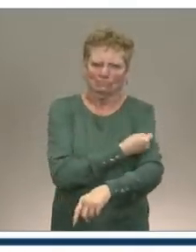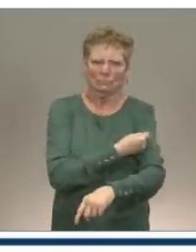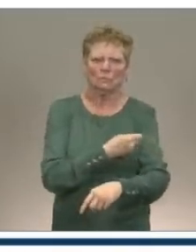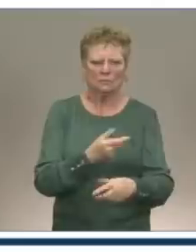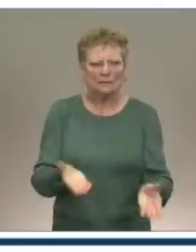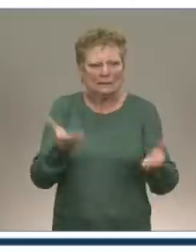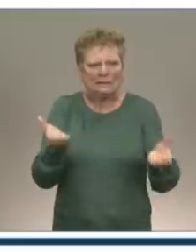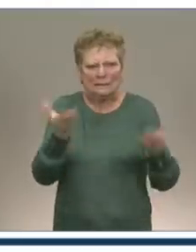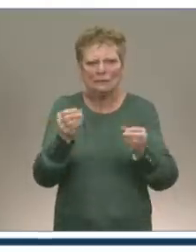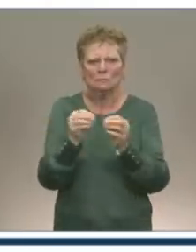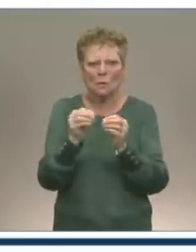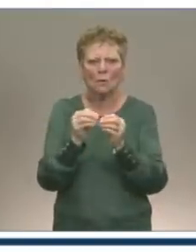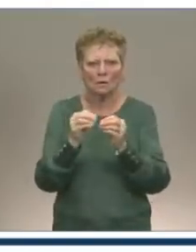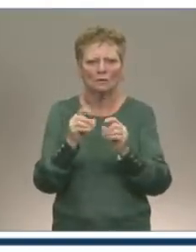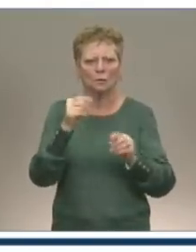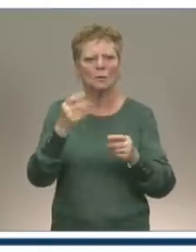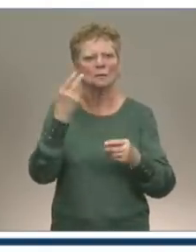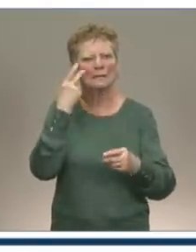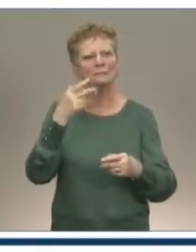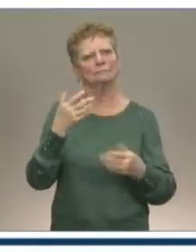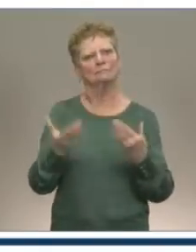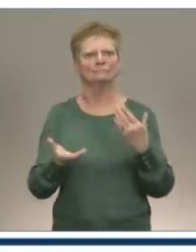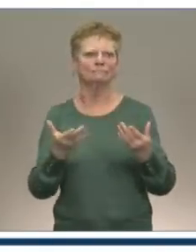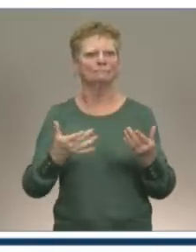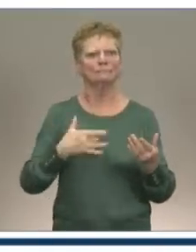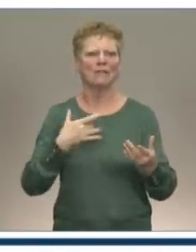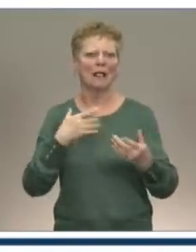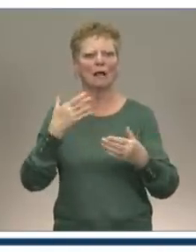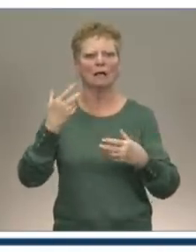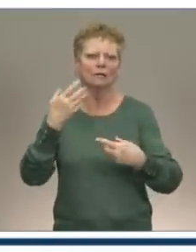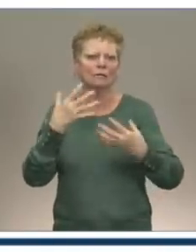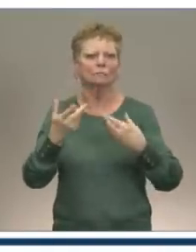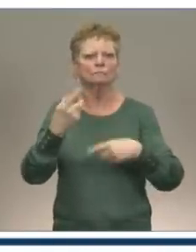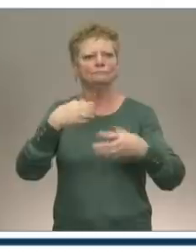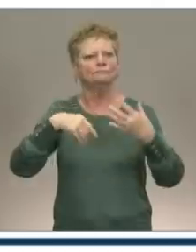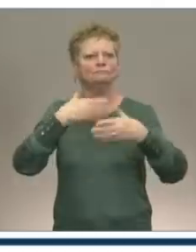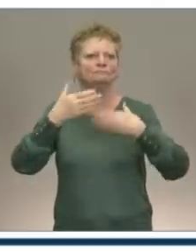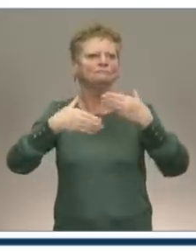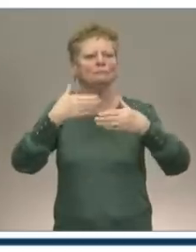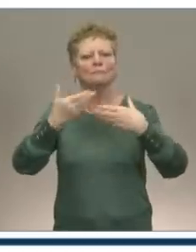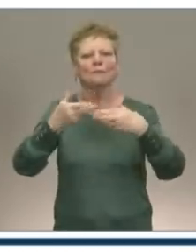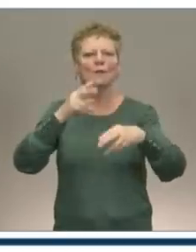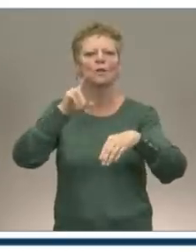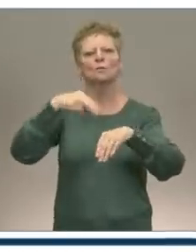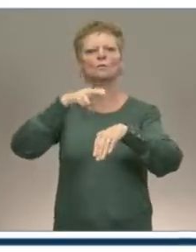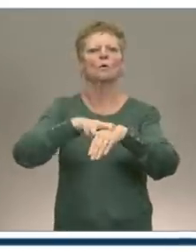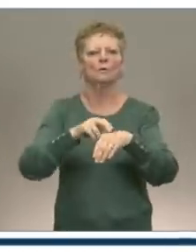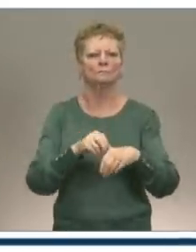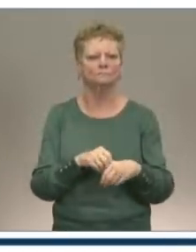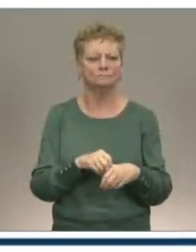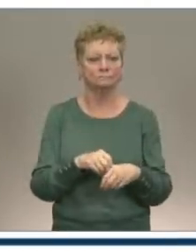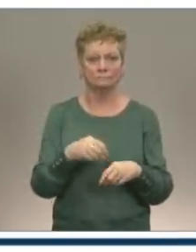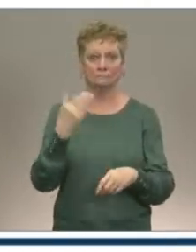the return to normalcy we we have yet at this time another school close this week um closed